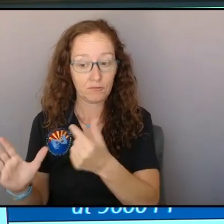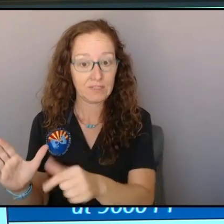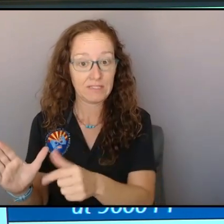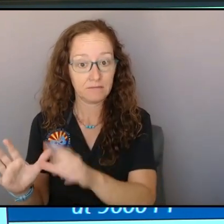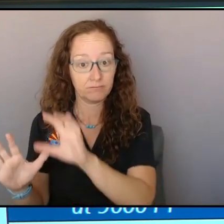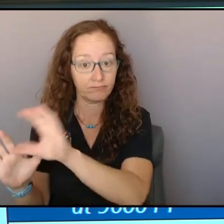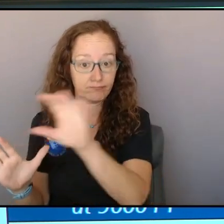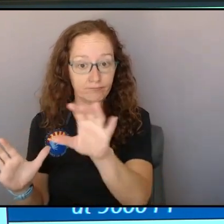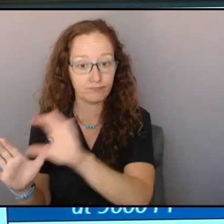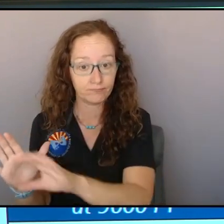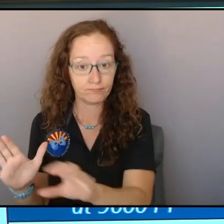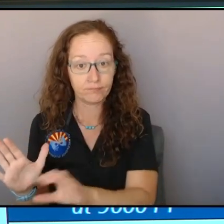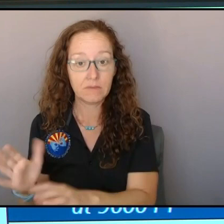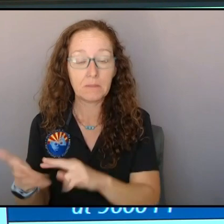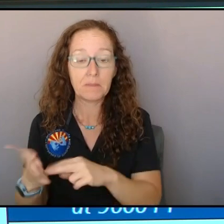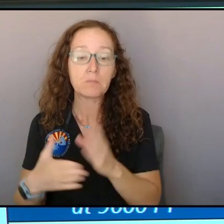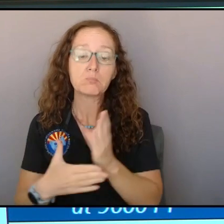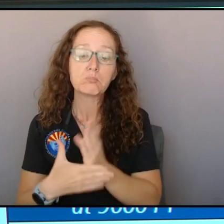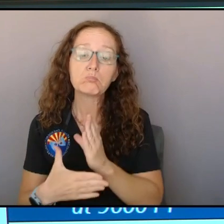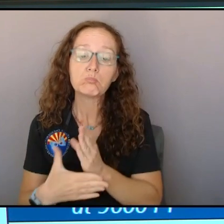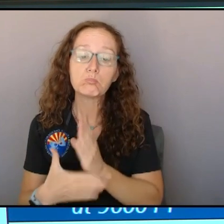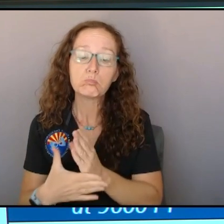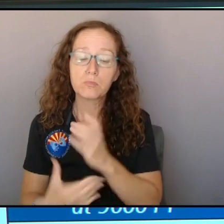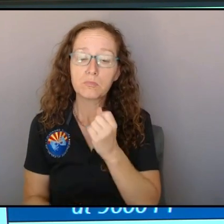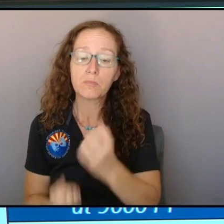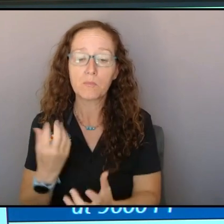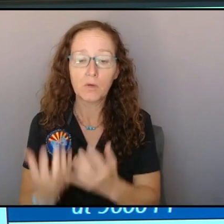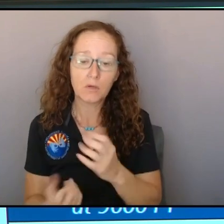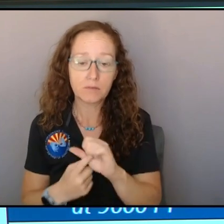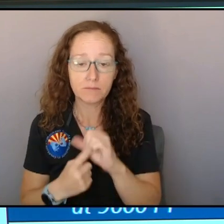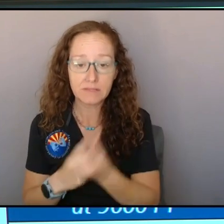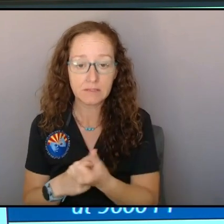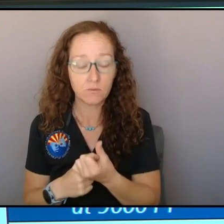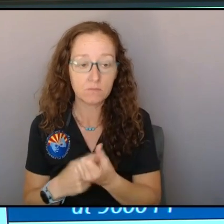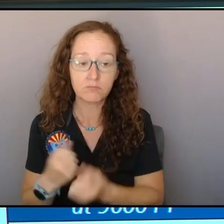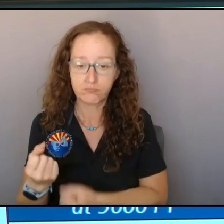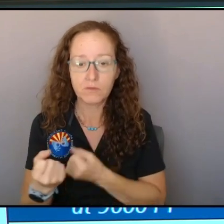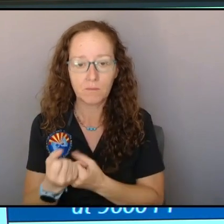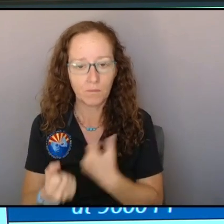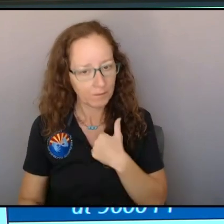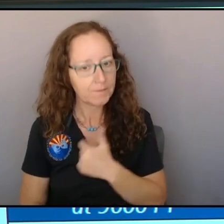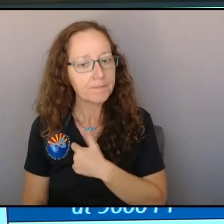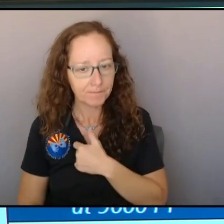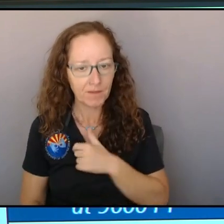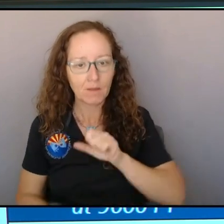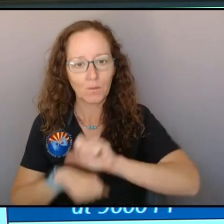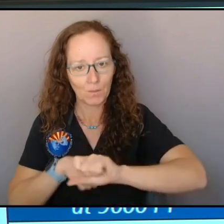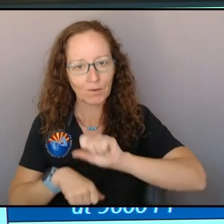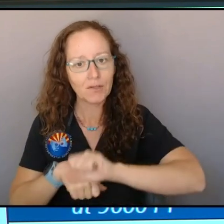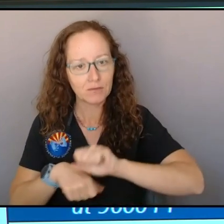mean moderated burning conditions. In other words, in favor of us to be able to get a lot of work done on the fire.